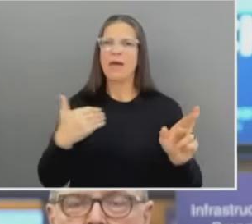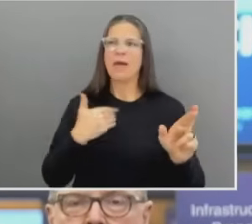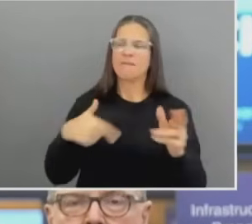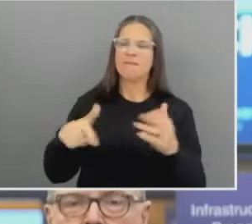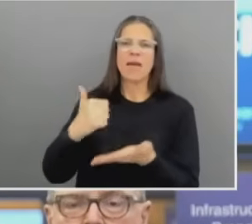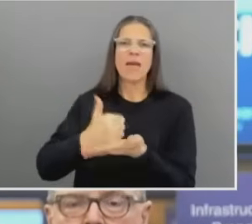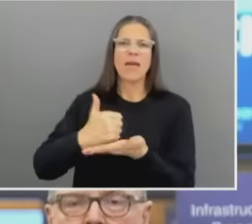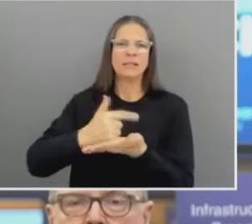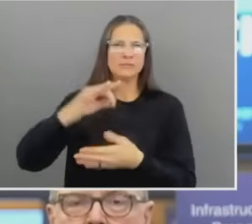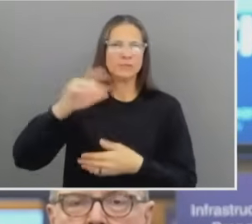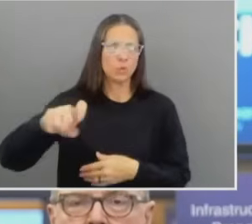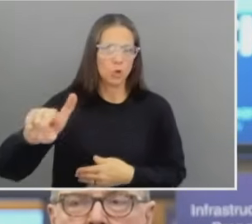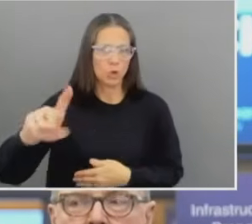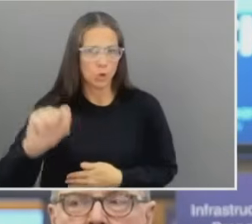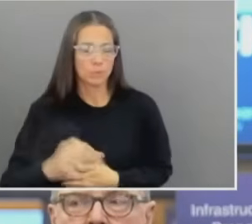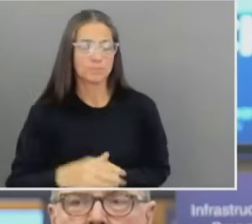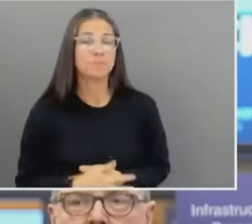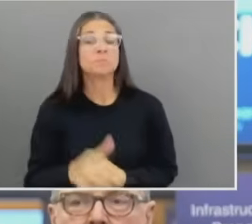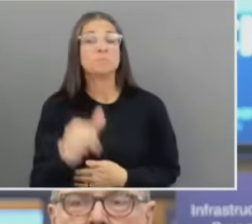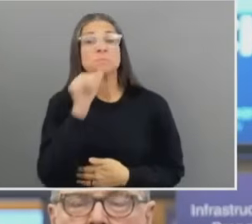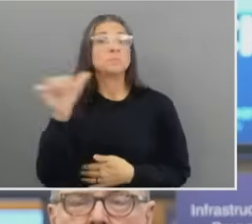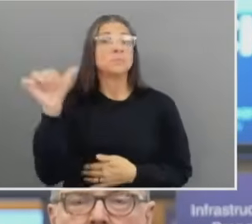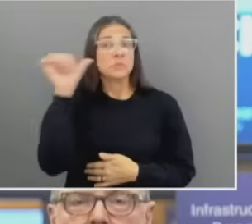LINEMEN AND WERE READY TO SEEK MUTUAL AID.